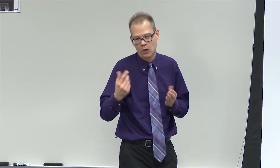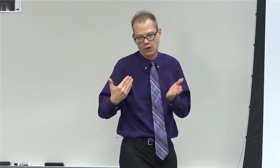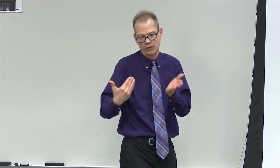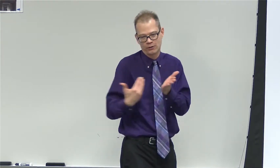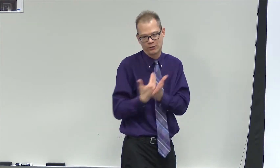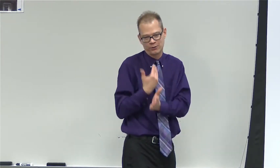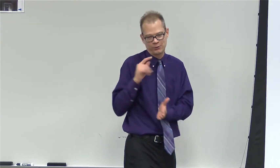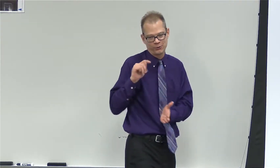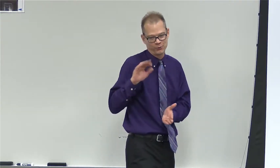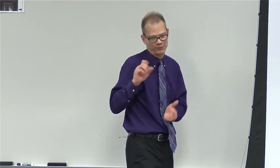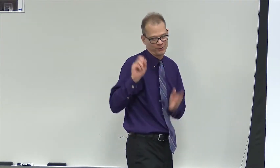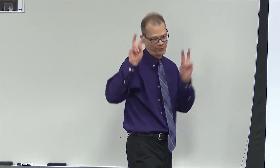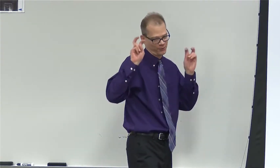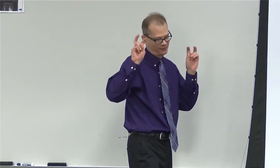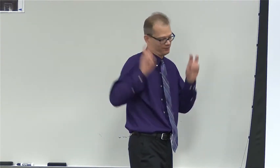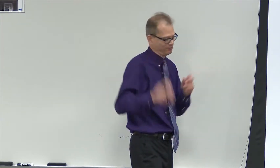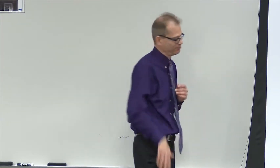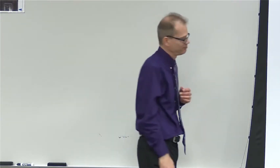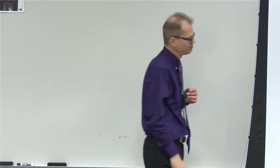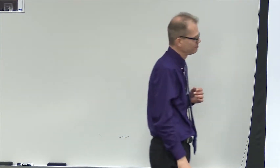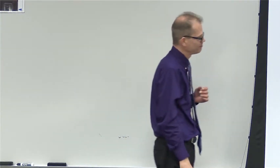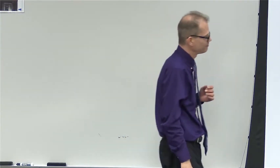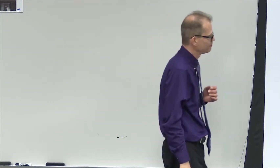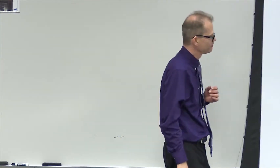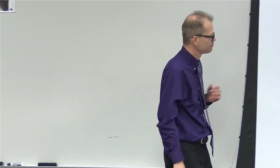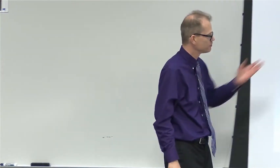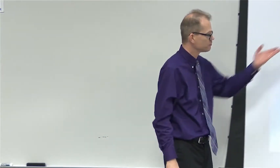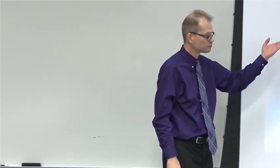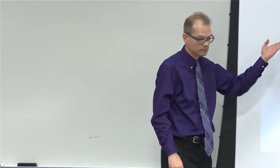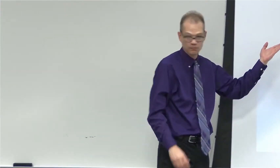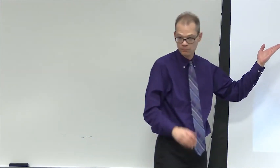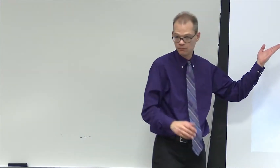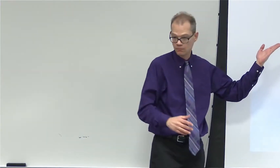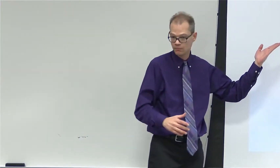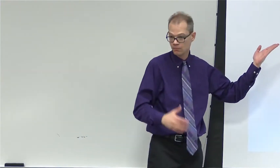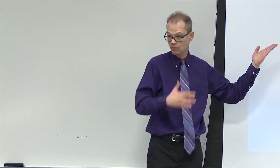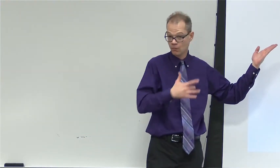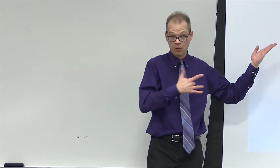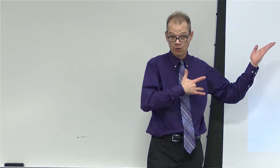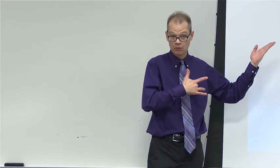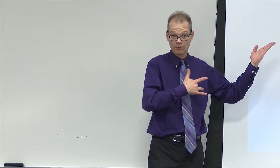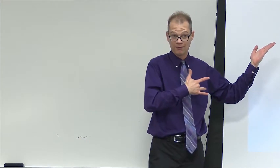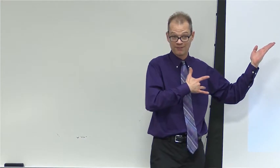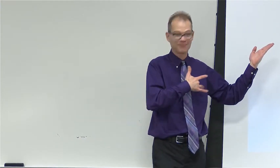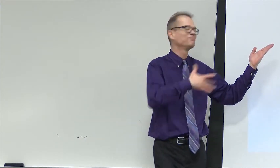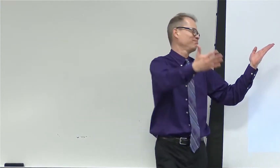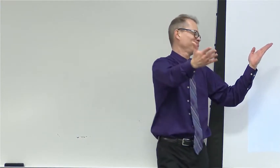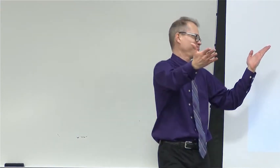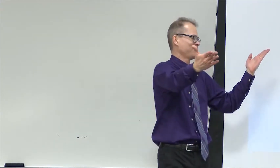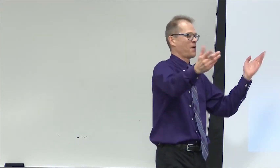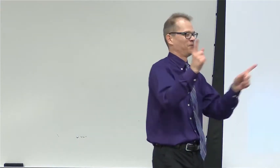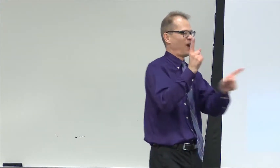Kind of, you know, you can't teach an old dog new tricks. But that's not the same for adolescents.